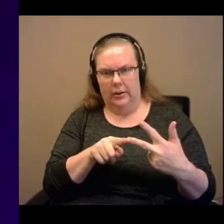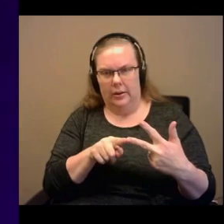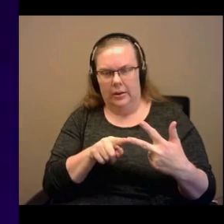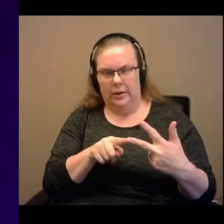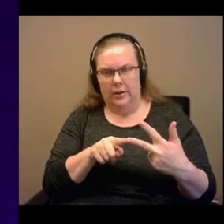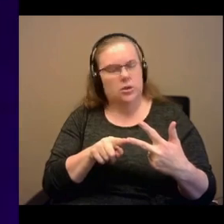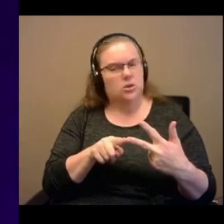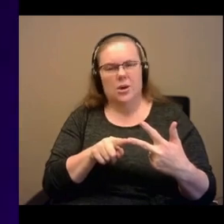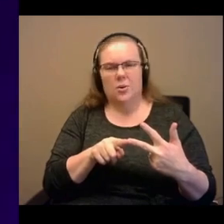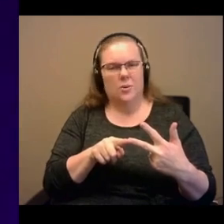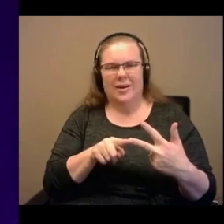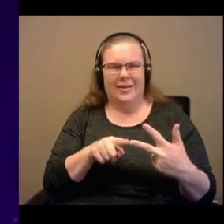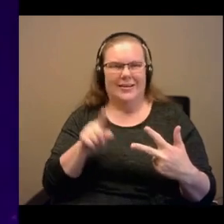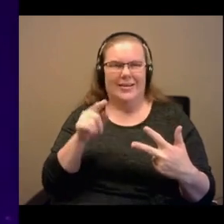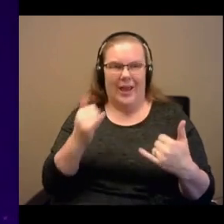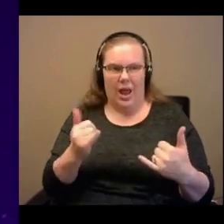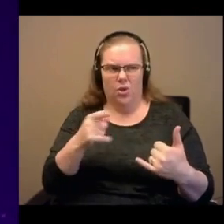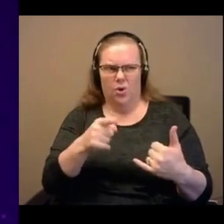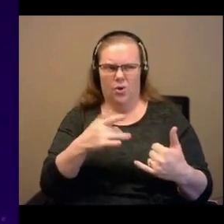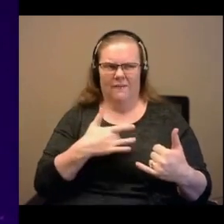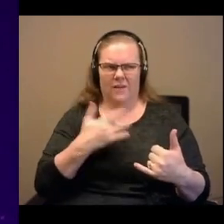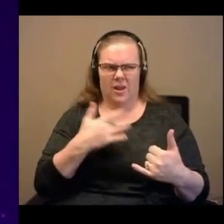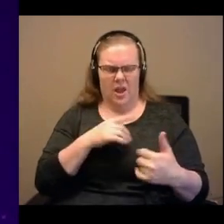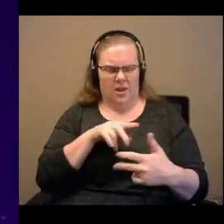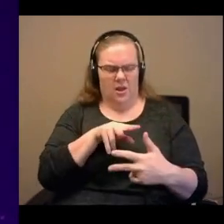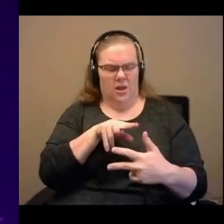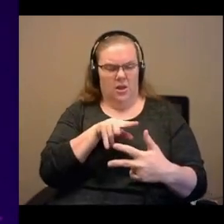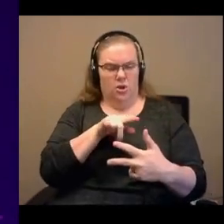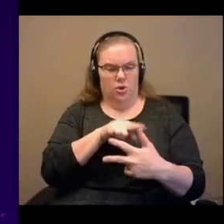because they’re gonna feel like you tricked them, but because you didn’t give them a choice. When